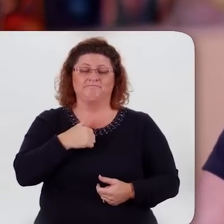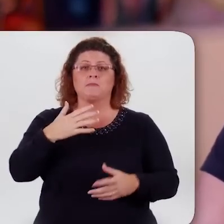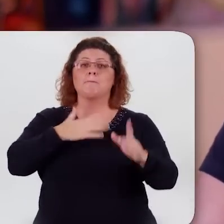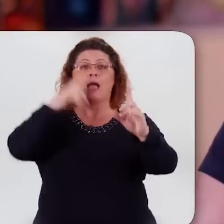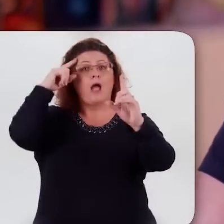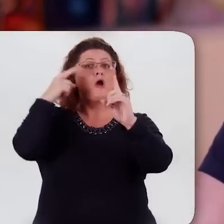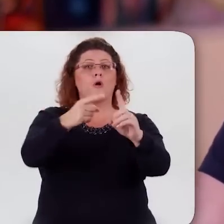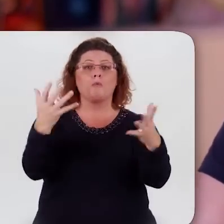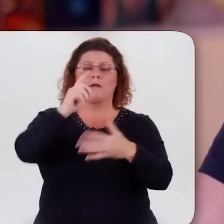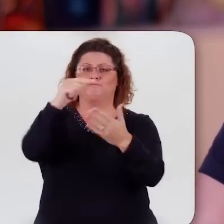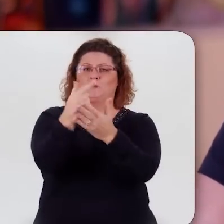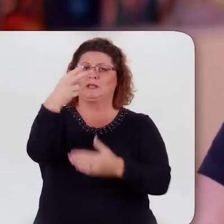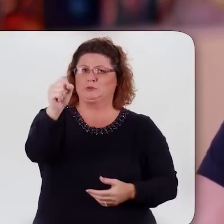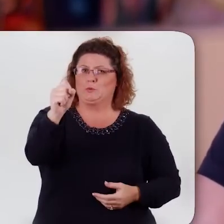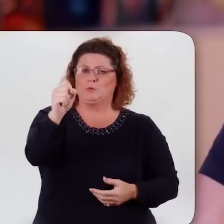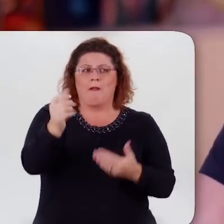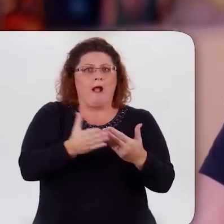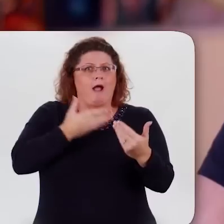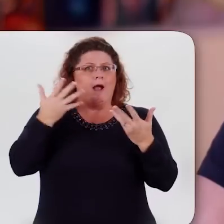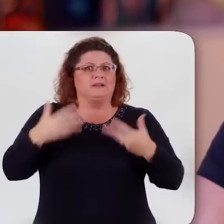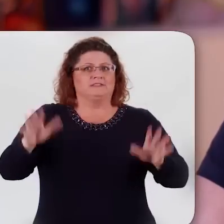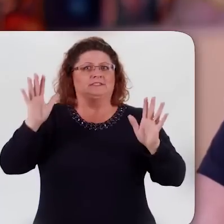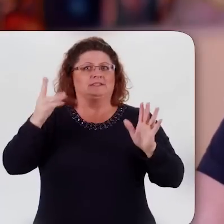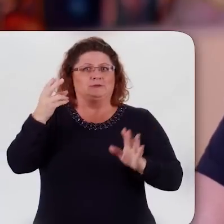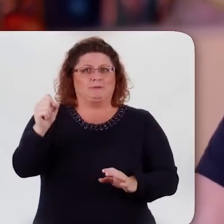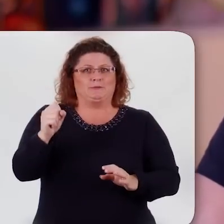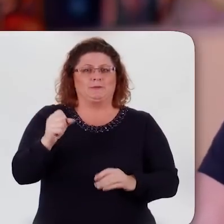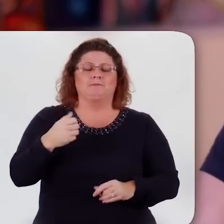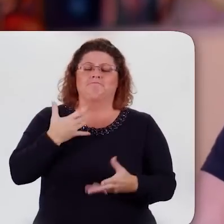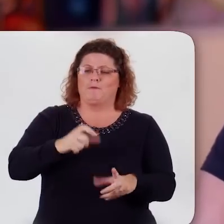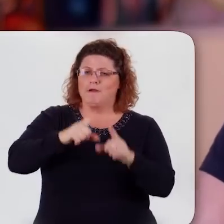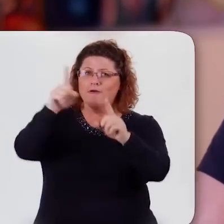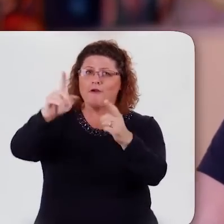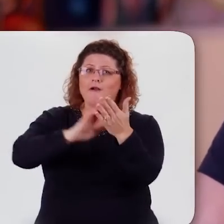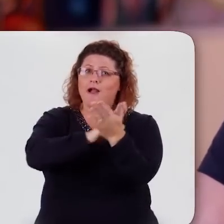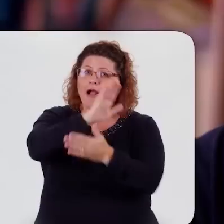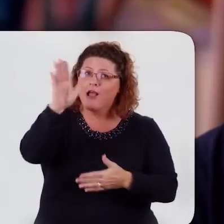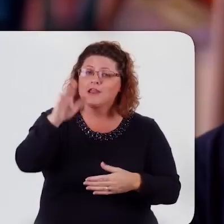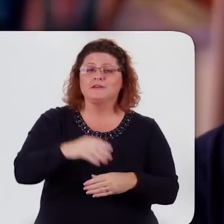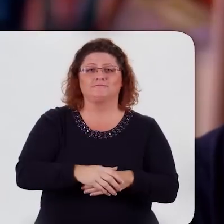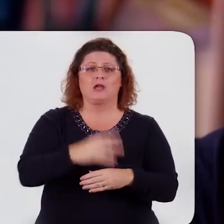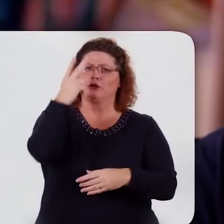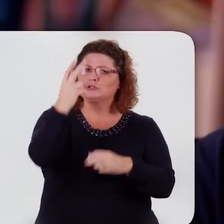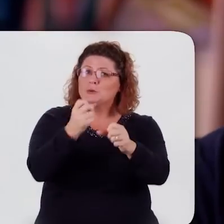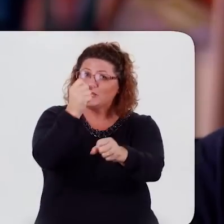and a very close, I want to go to college. I'm going to go to a two-year and then transfer